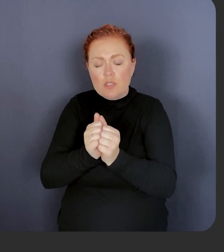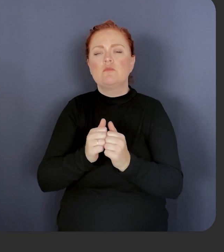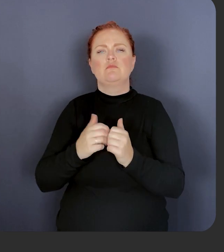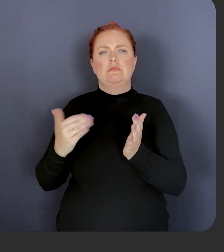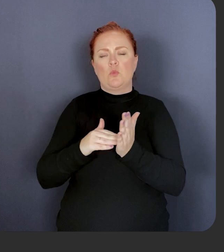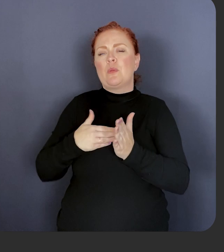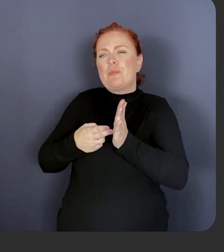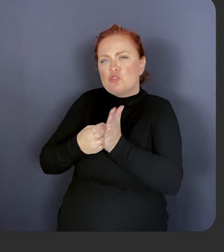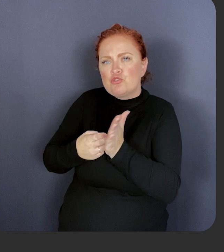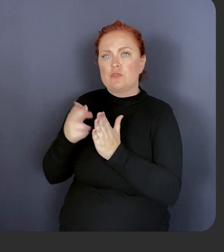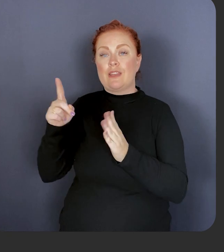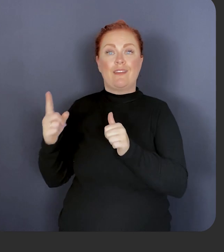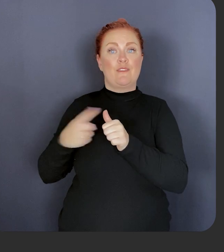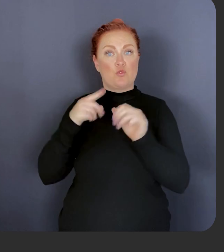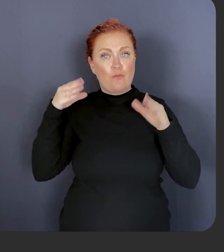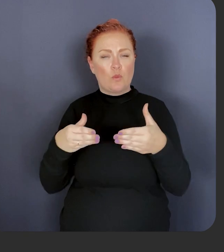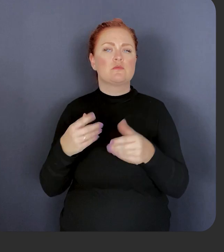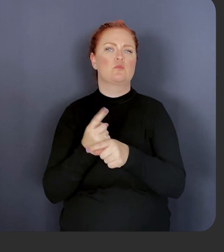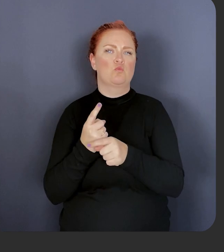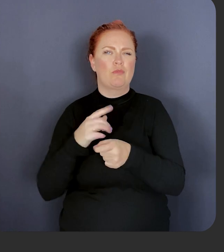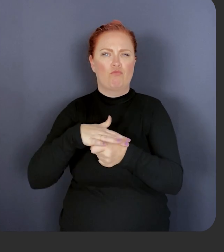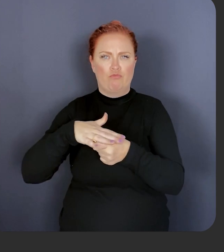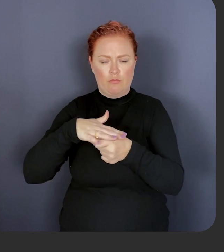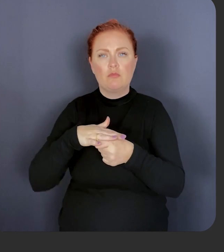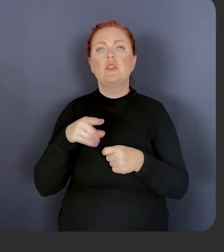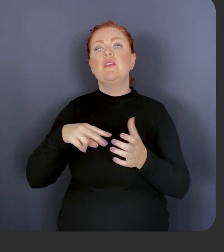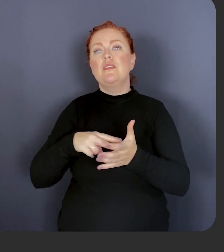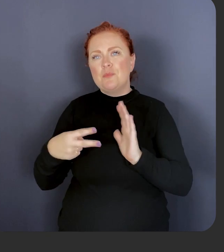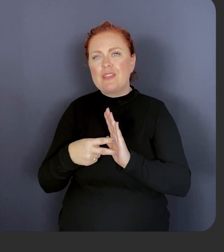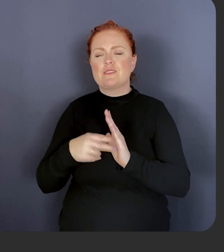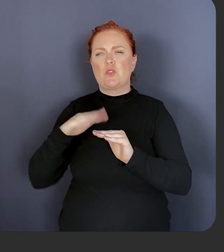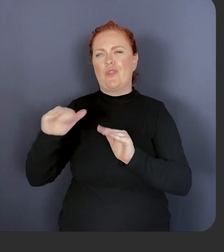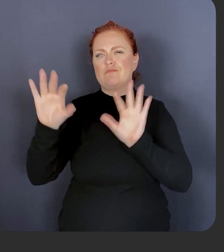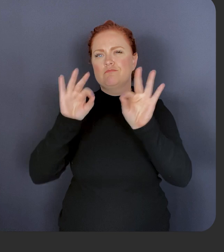is making sure that the initial focus is where I want it, which means that it's on the selection list.